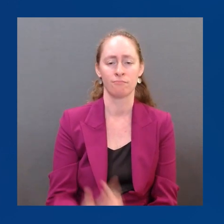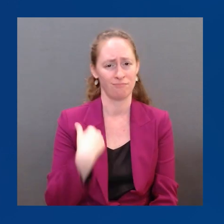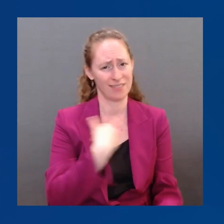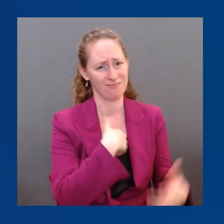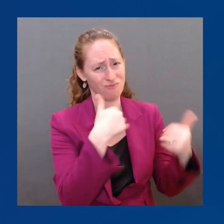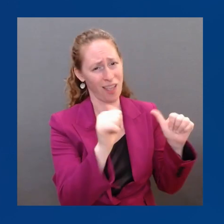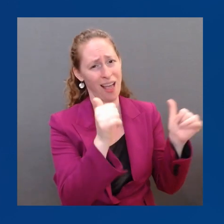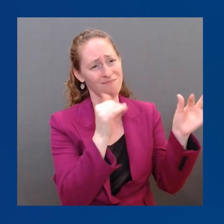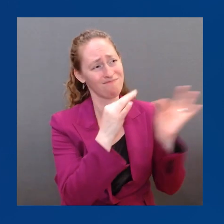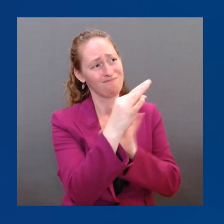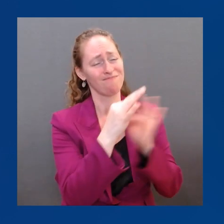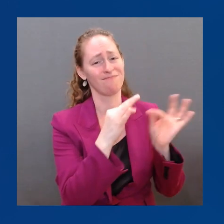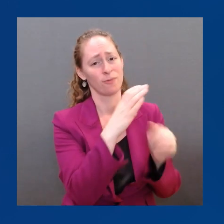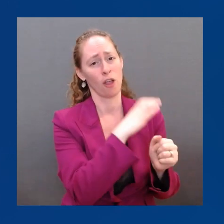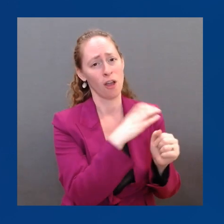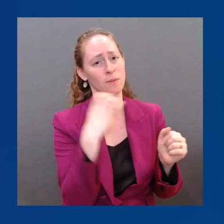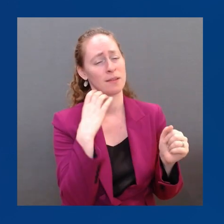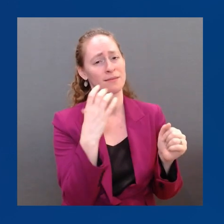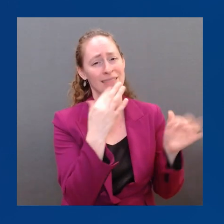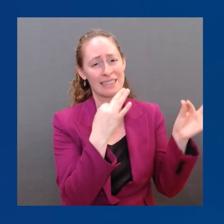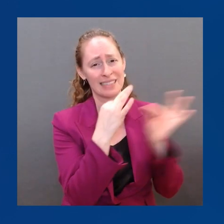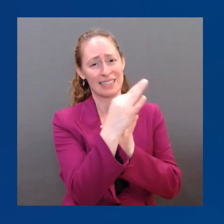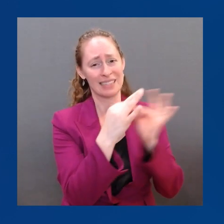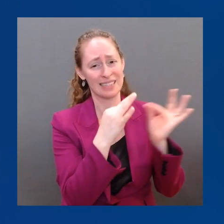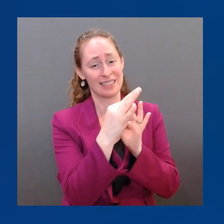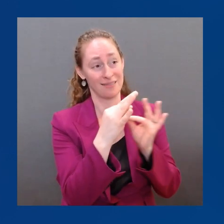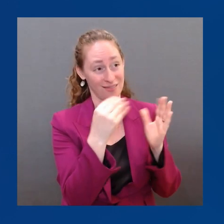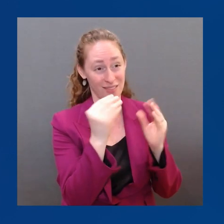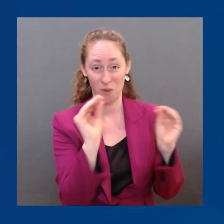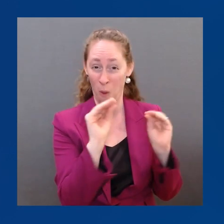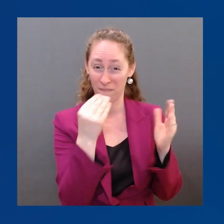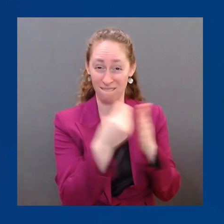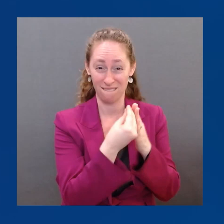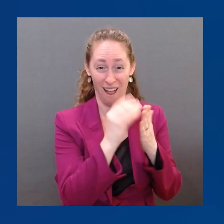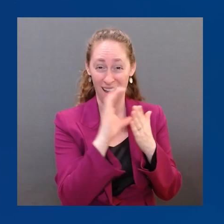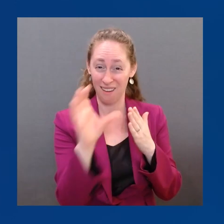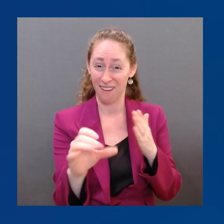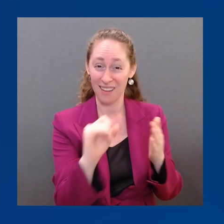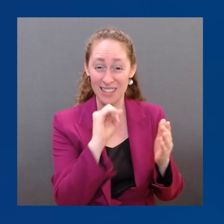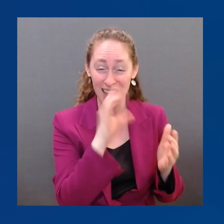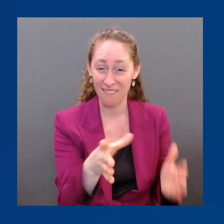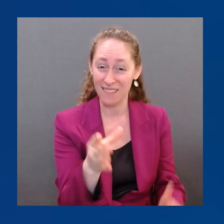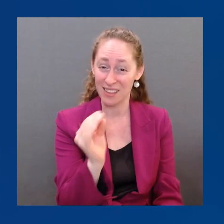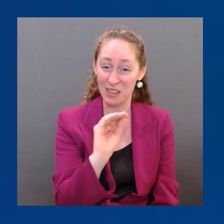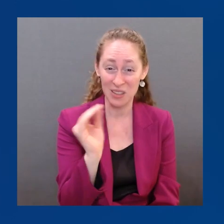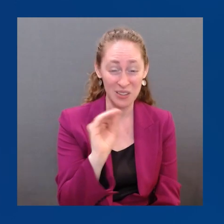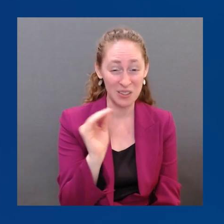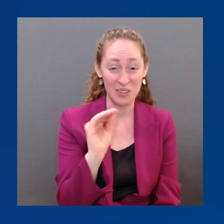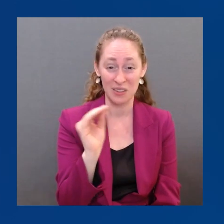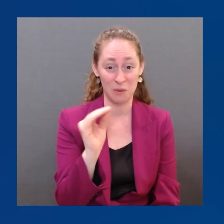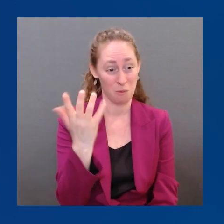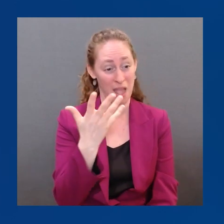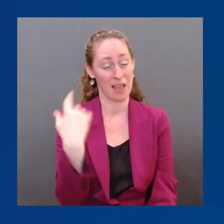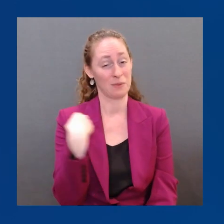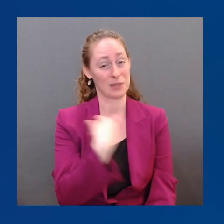or if they choose not to fund appropriately with the resources we need to protect the American people -- that what the likely consequences of that might be.